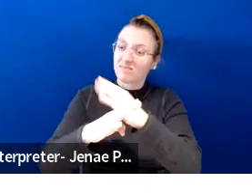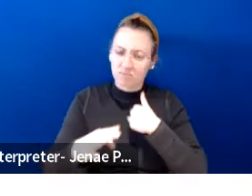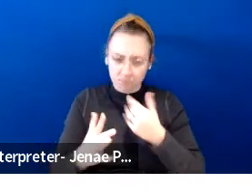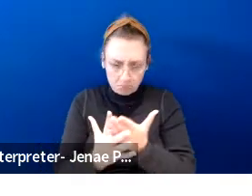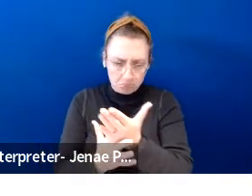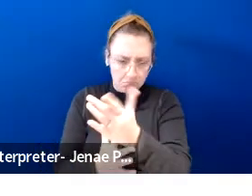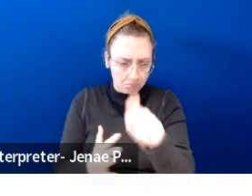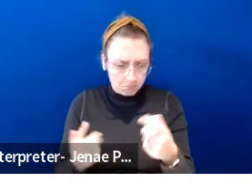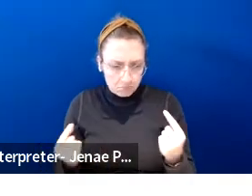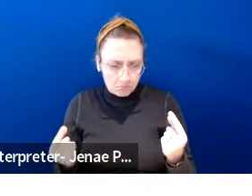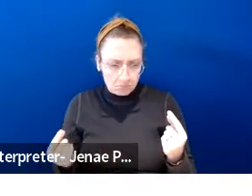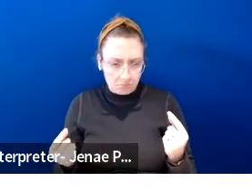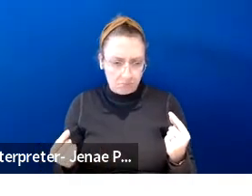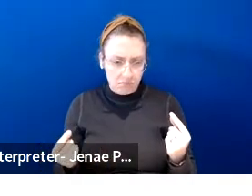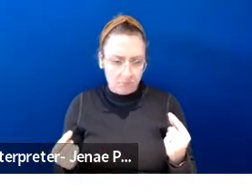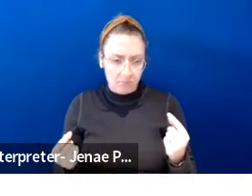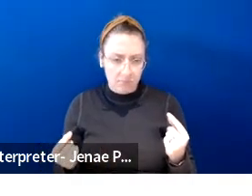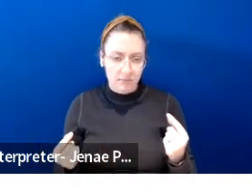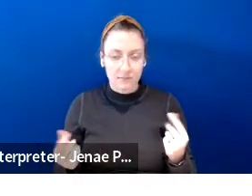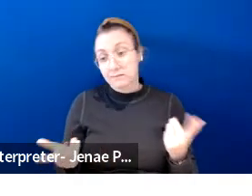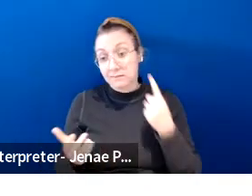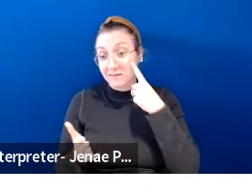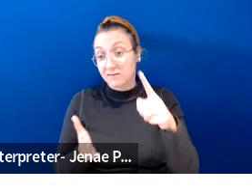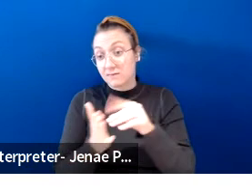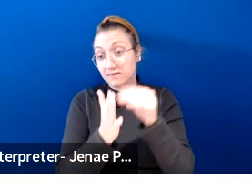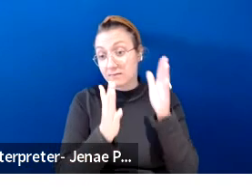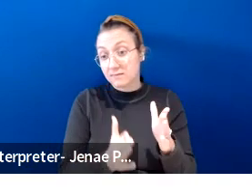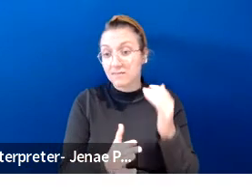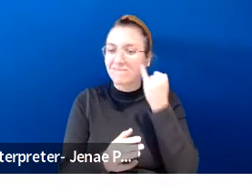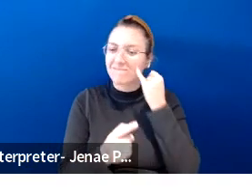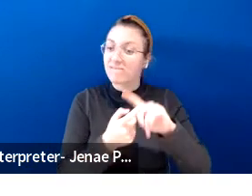So in terms of our students, if their friends are asking them